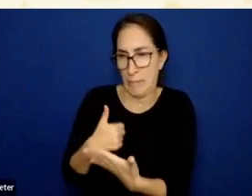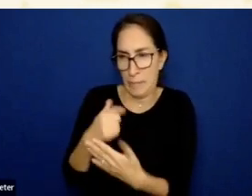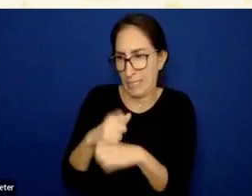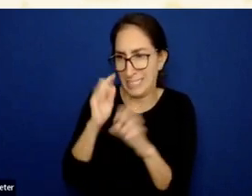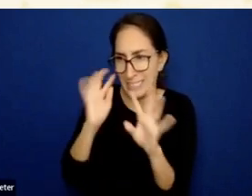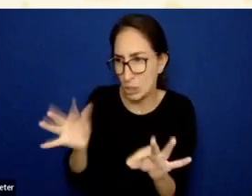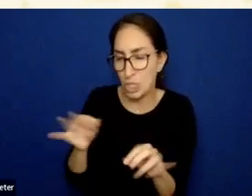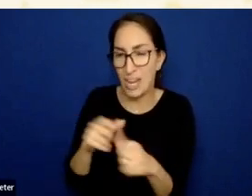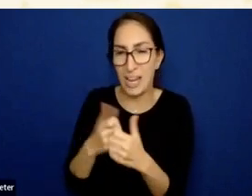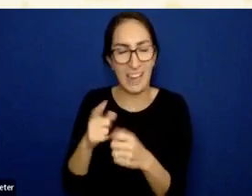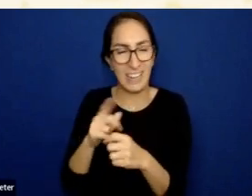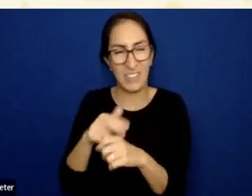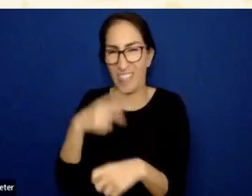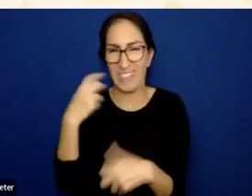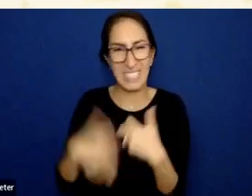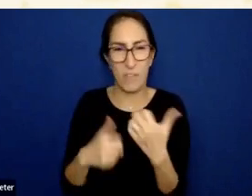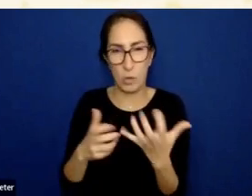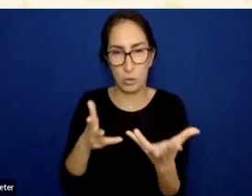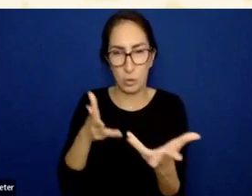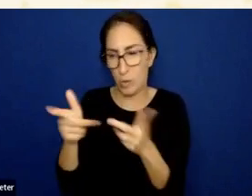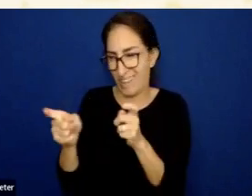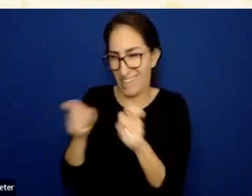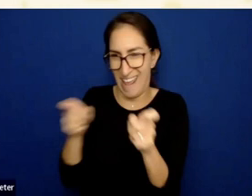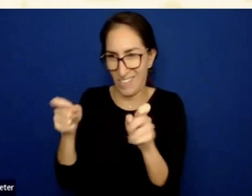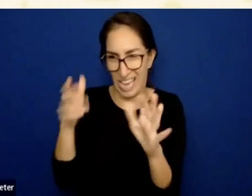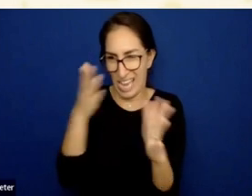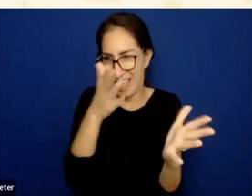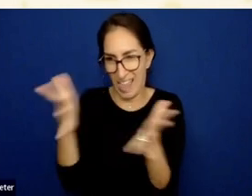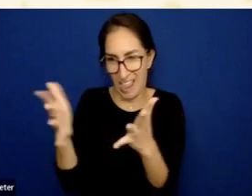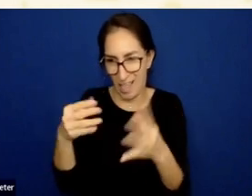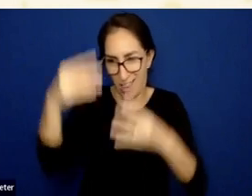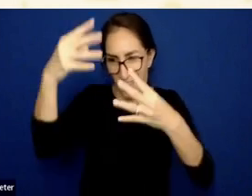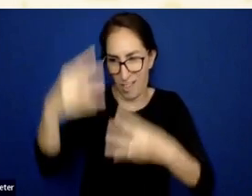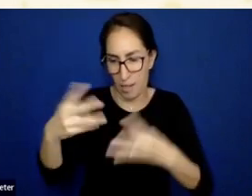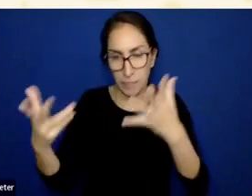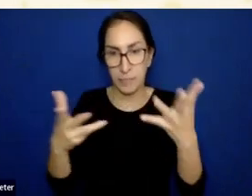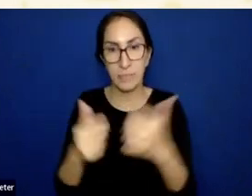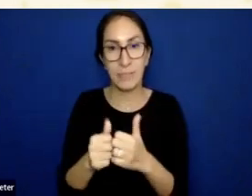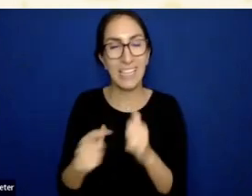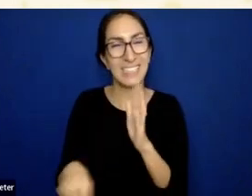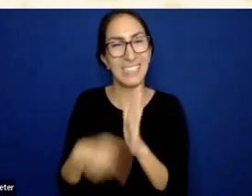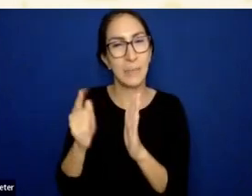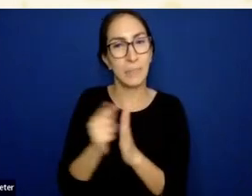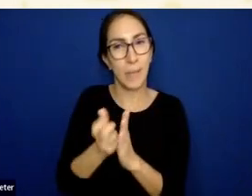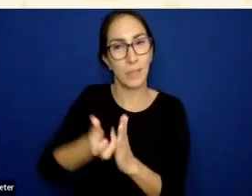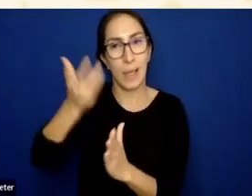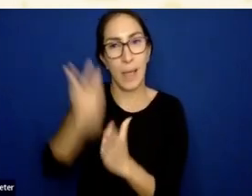And sometimes it's lacking of a lot of context, so it's not possible to understand.